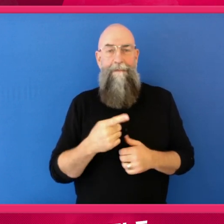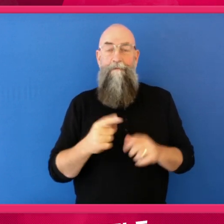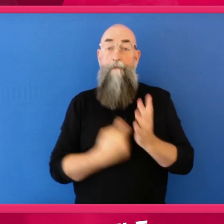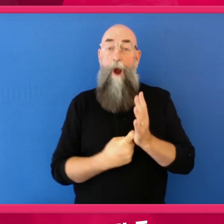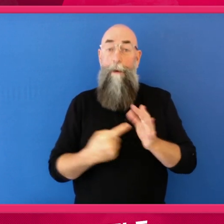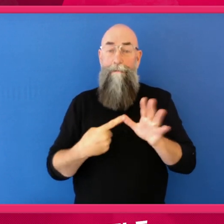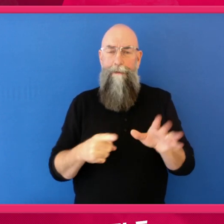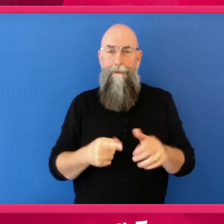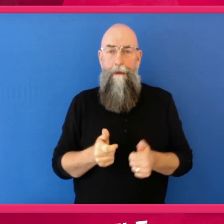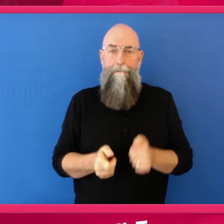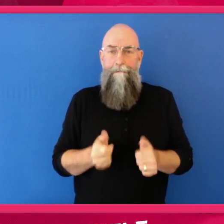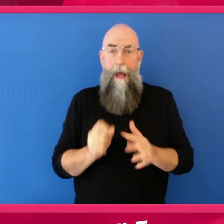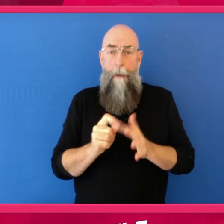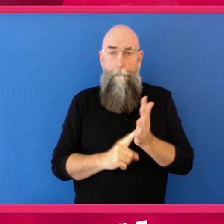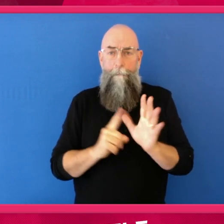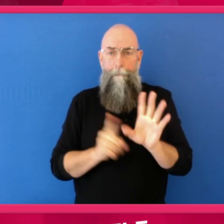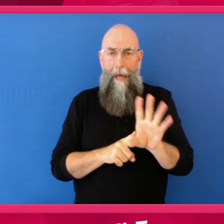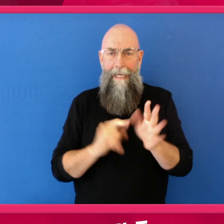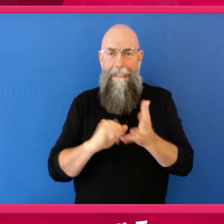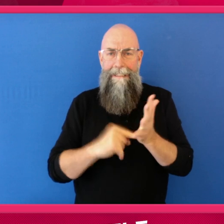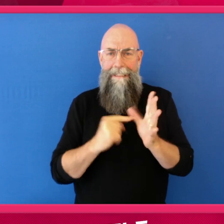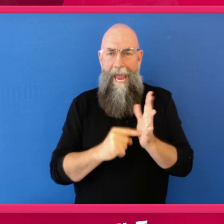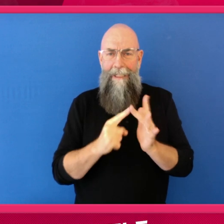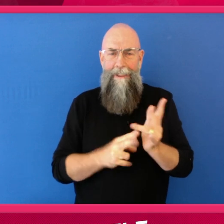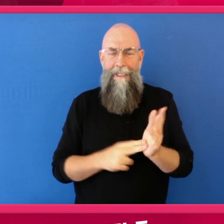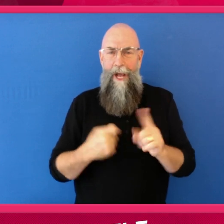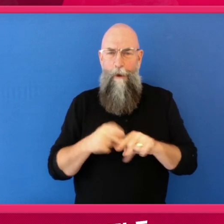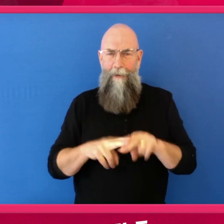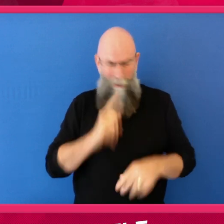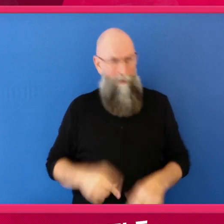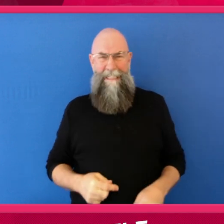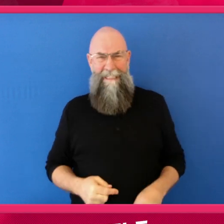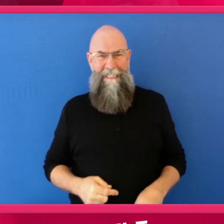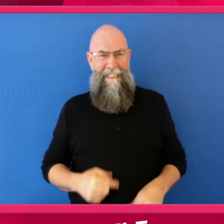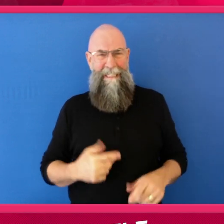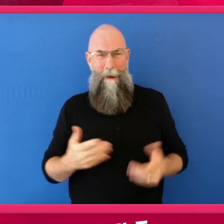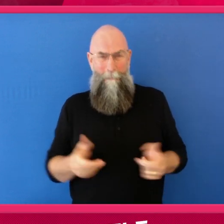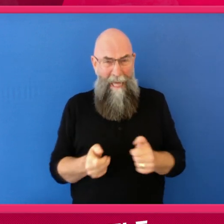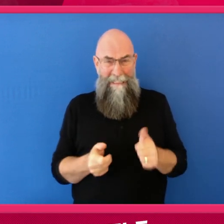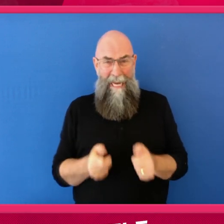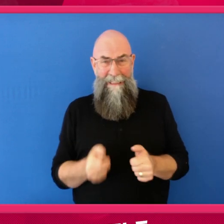Kurt Fearnley: What? Surely we can get the Paralympic champion a PlayStation? Georgie Tunny: I'm sure we can now. Rowan Crothers: And we don't have TVs in our